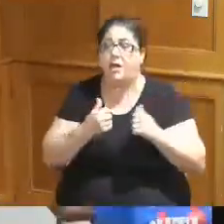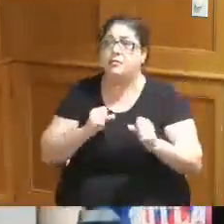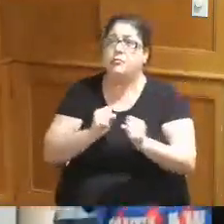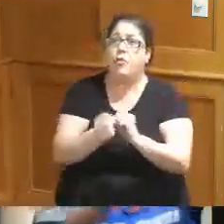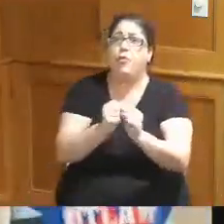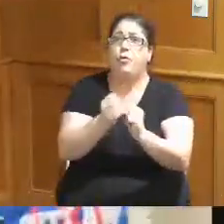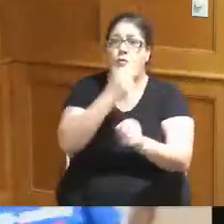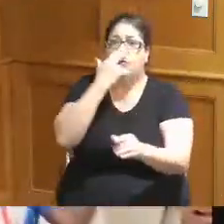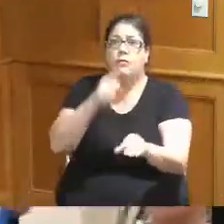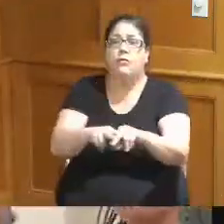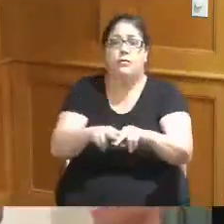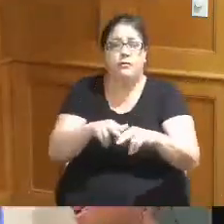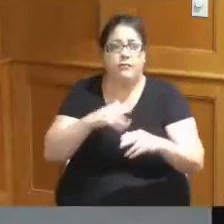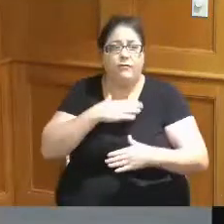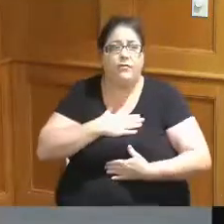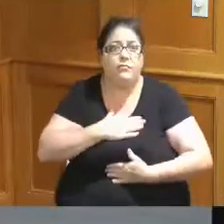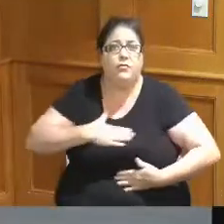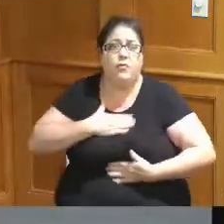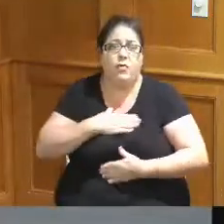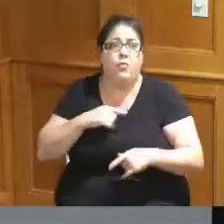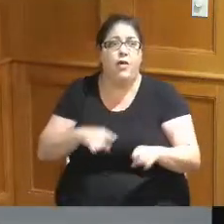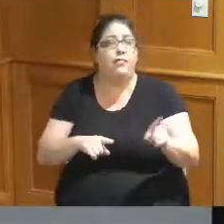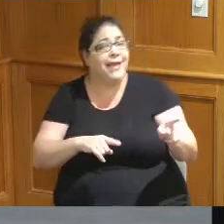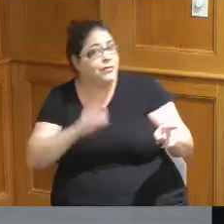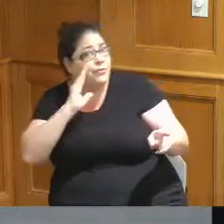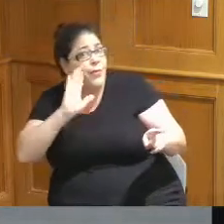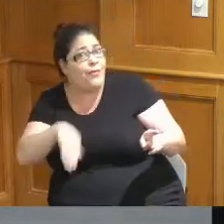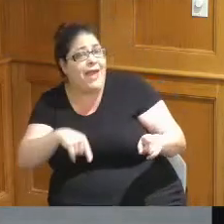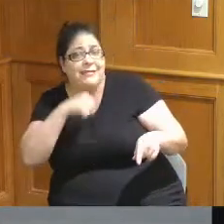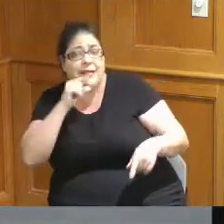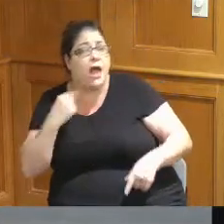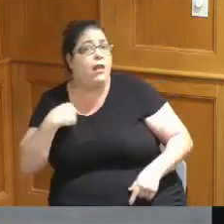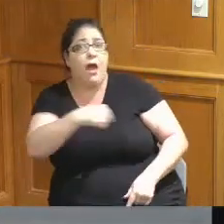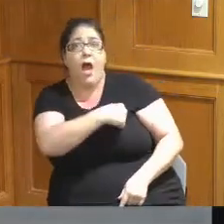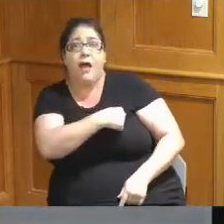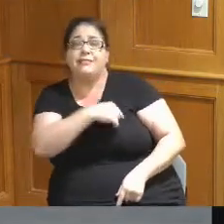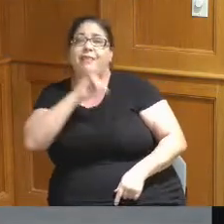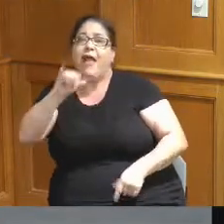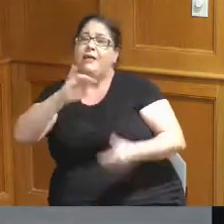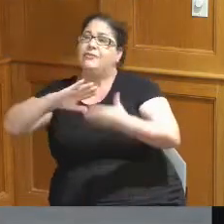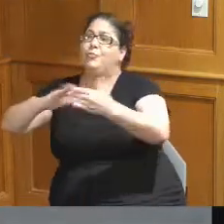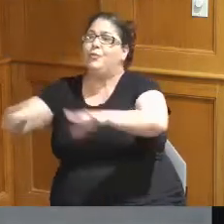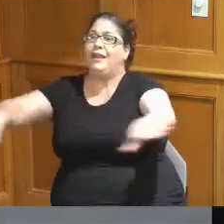have fun while doing it and to know that it's just not us but it's a community that's helping